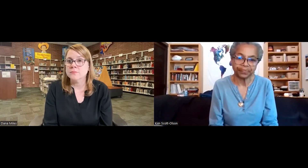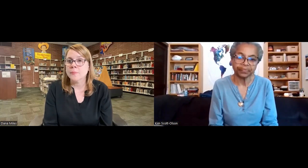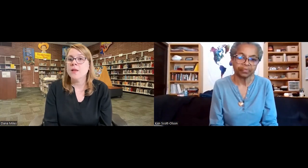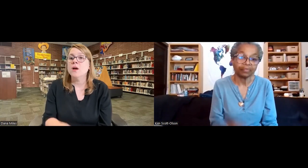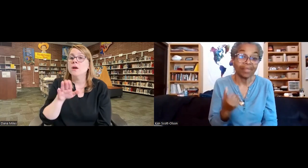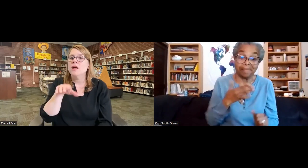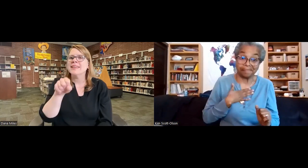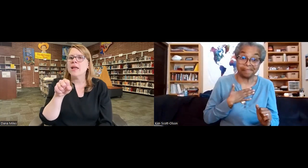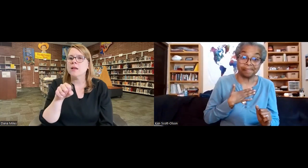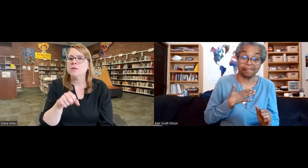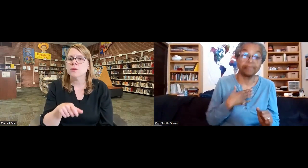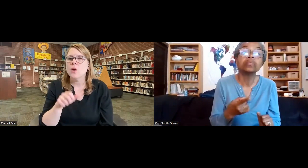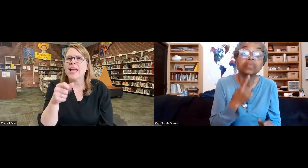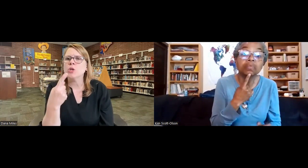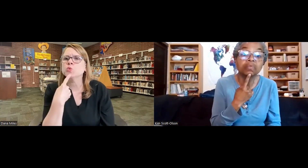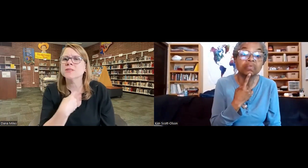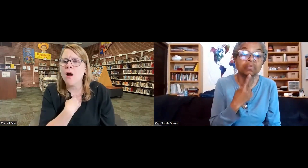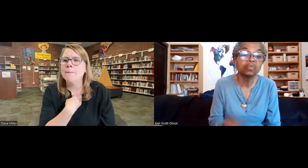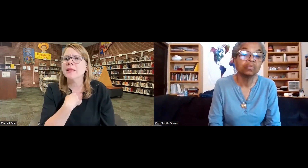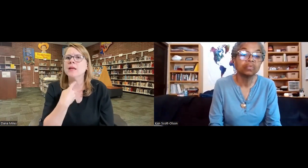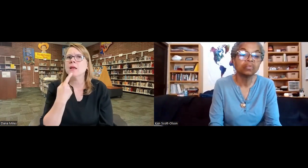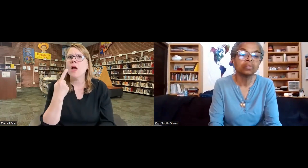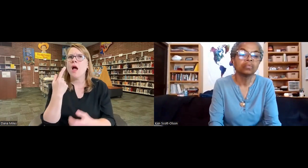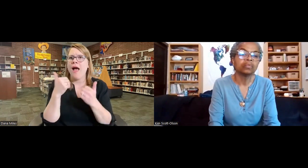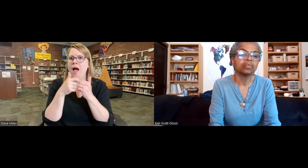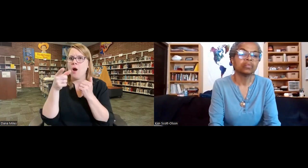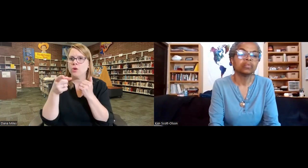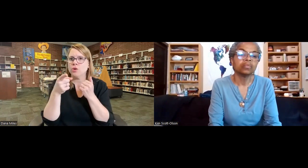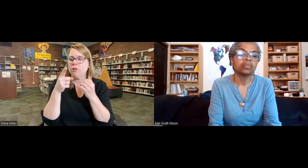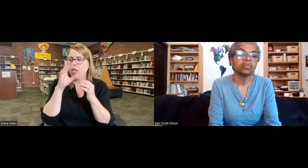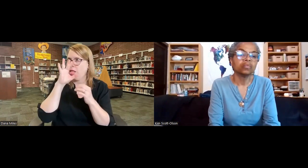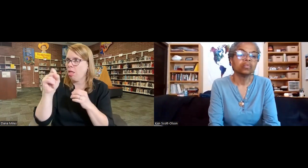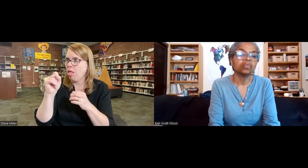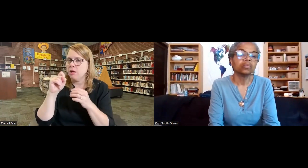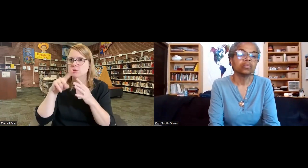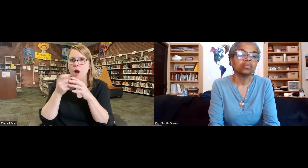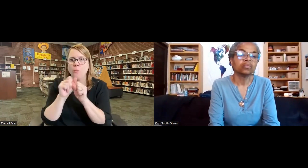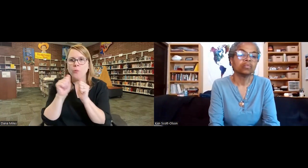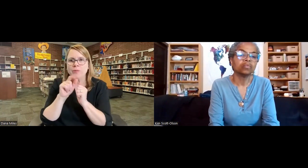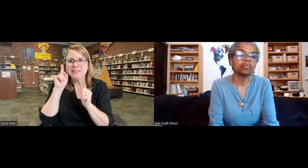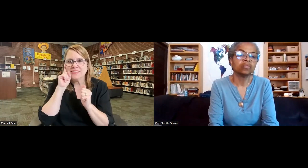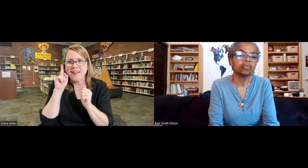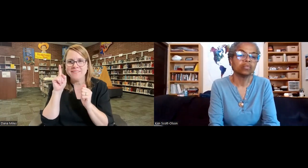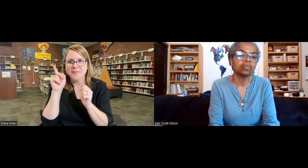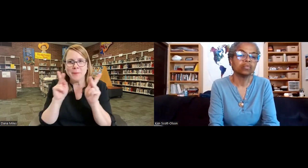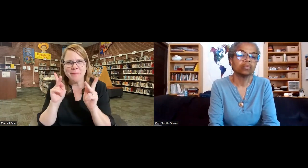Yes. And can you tell me how you were initially drawn to start working with Deaf people?